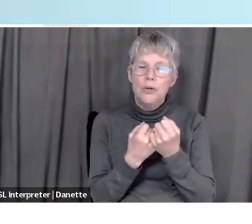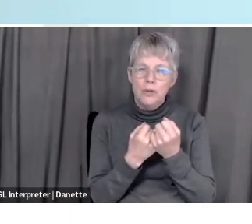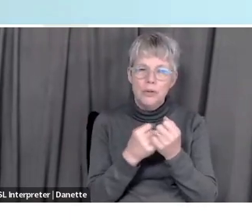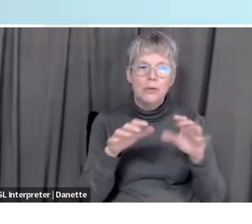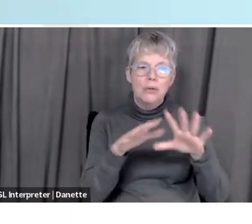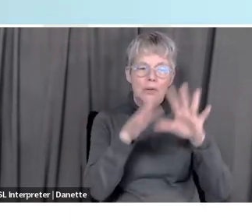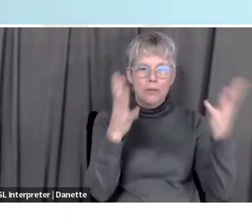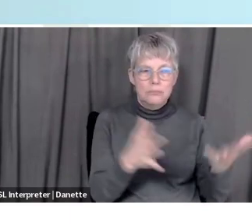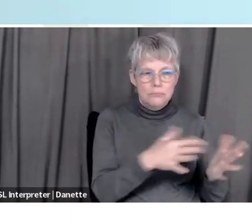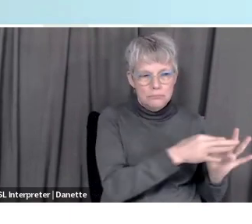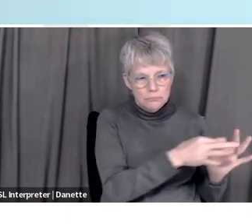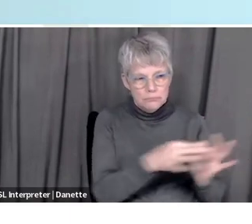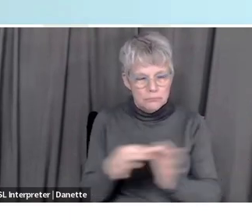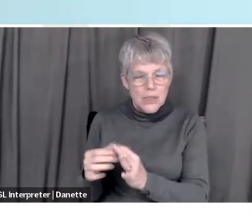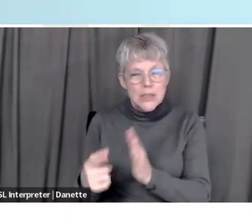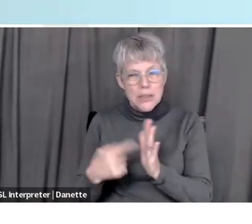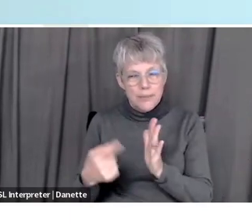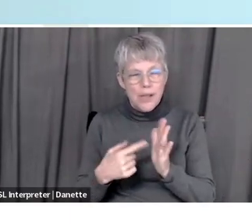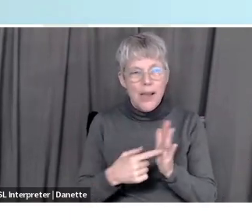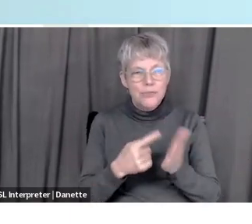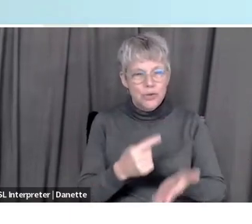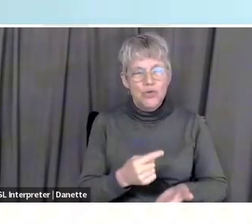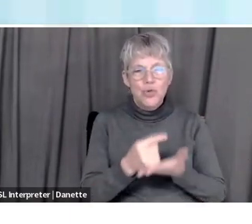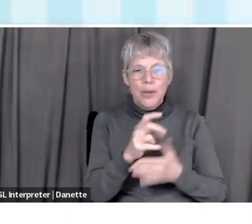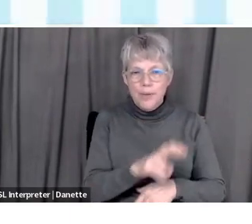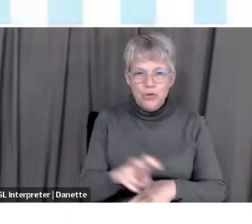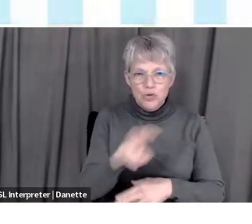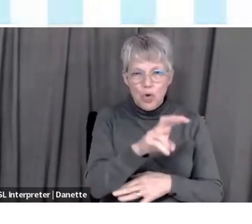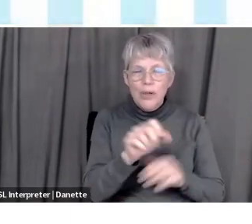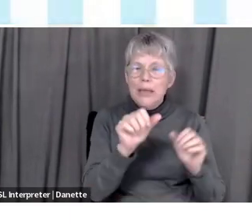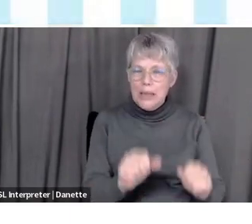As many know, the treatment journey can be very long